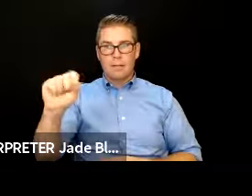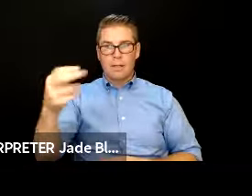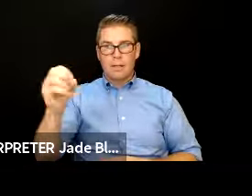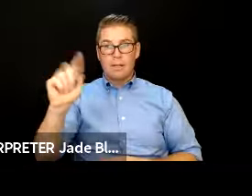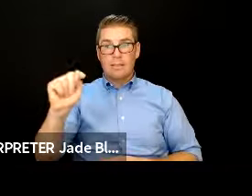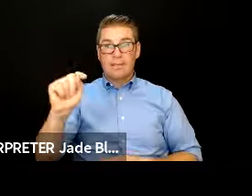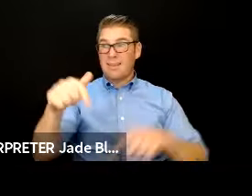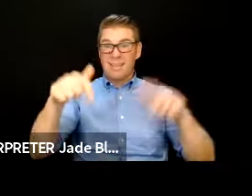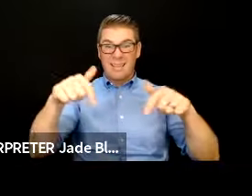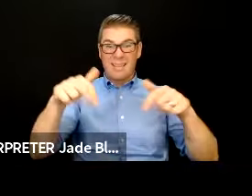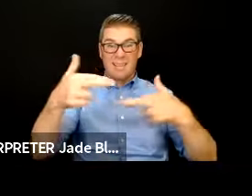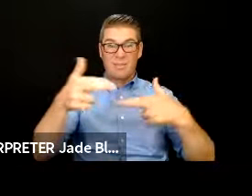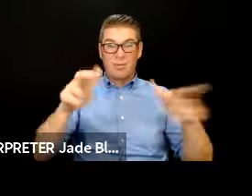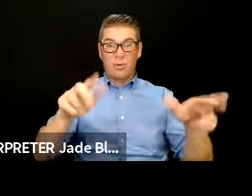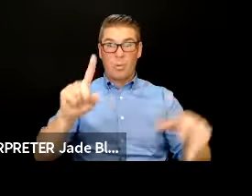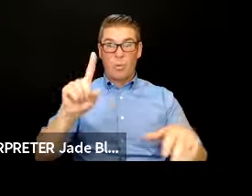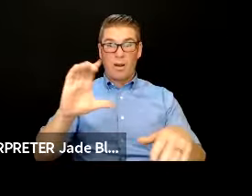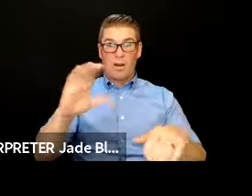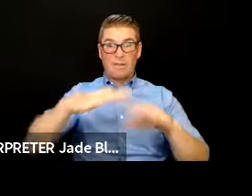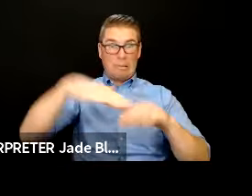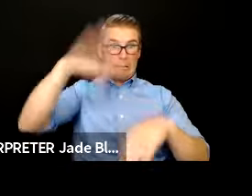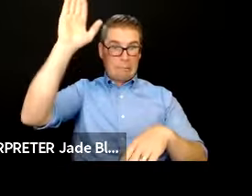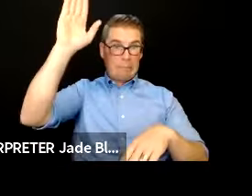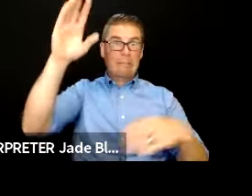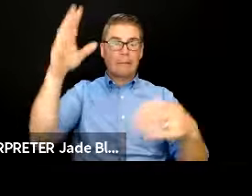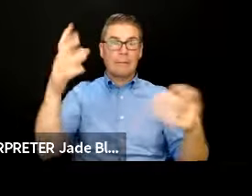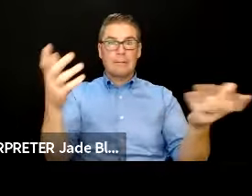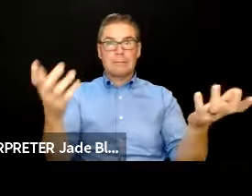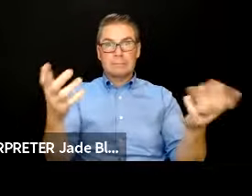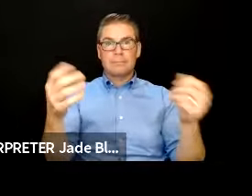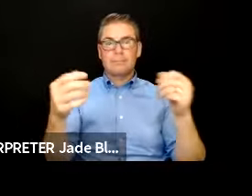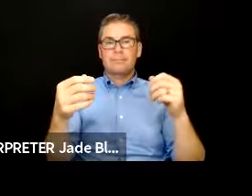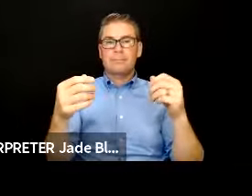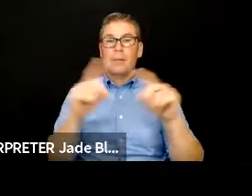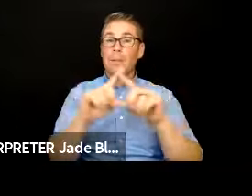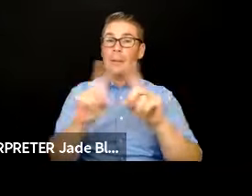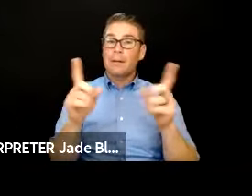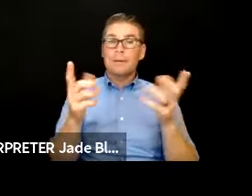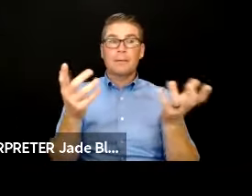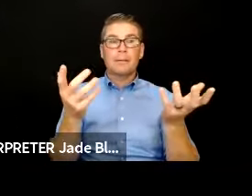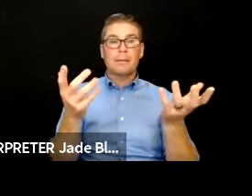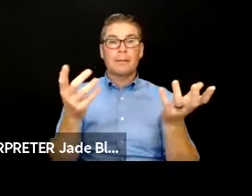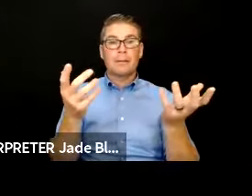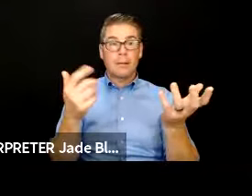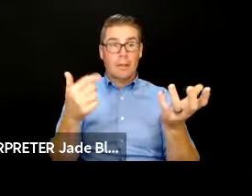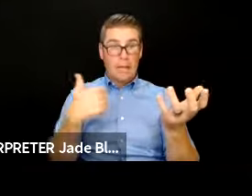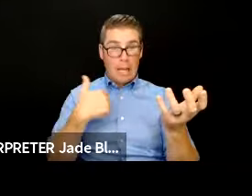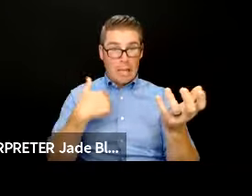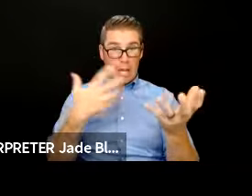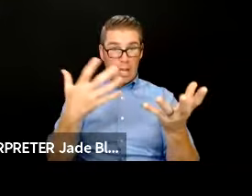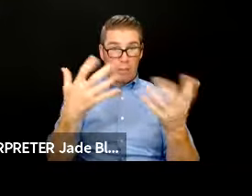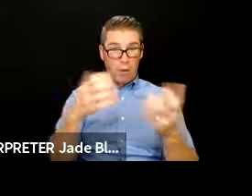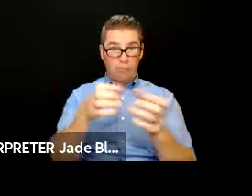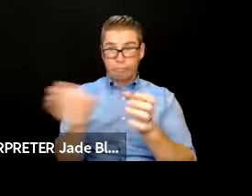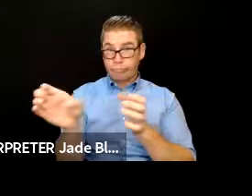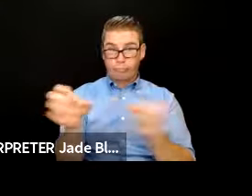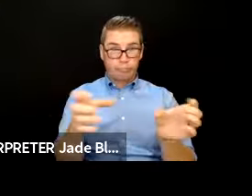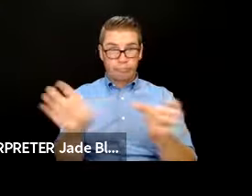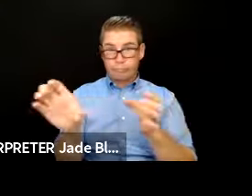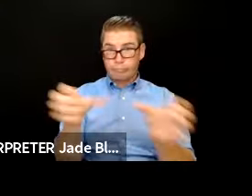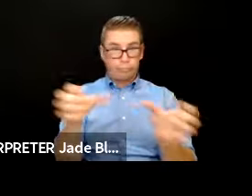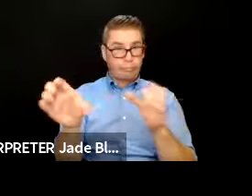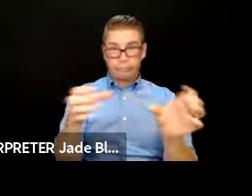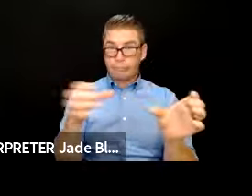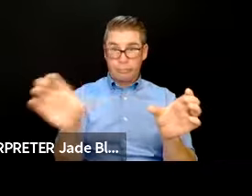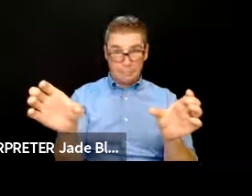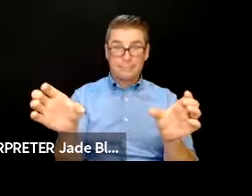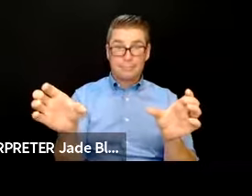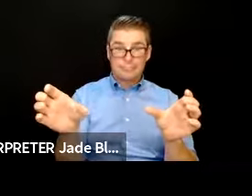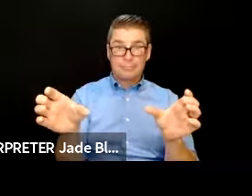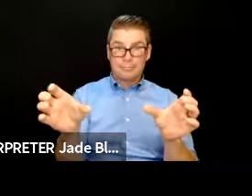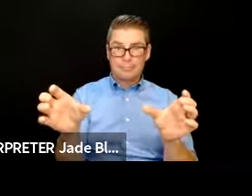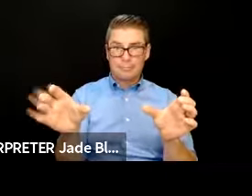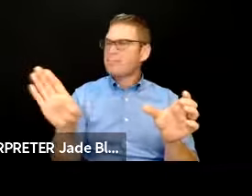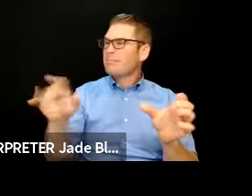Or we're all on computers most of us are if you wants you can also take a screenshot from your computer then.